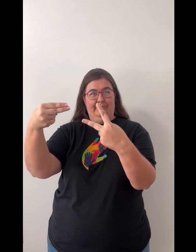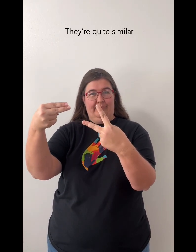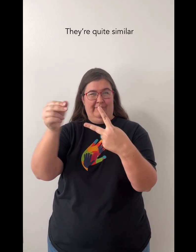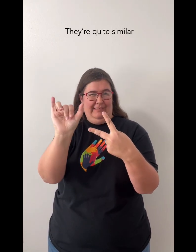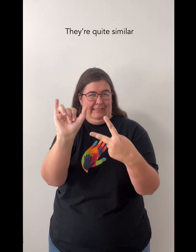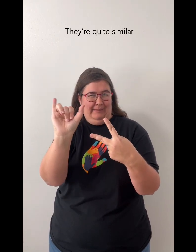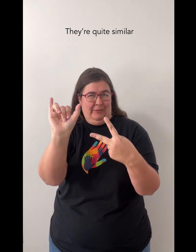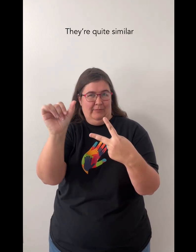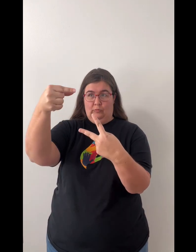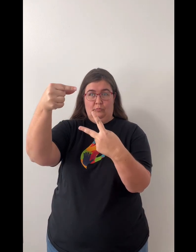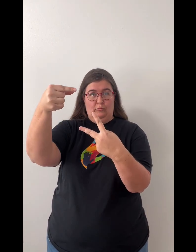They're quite similar